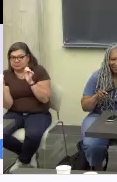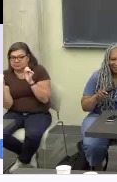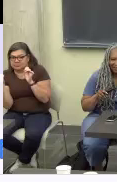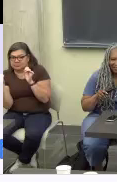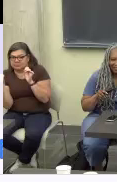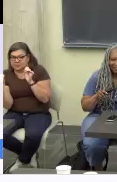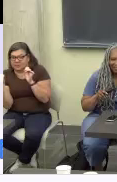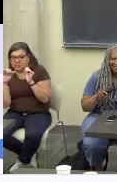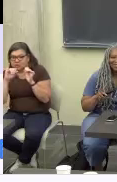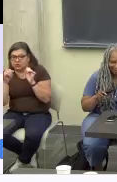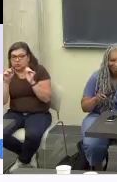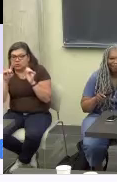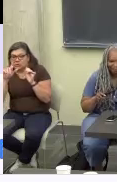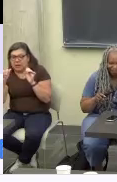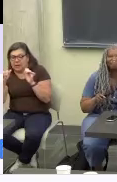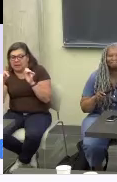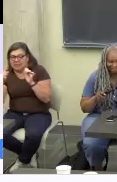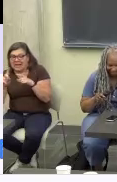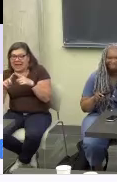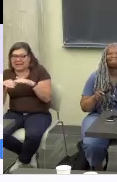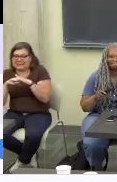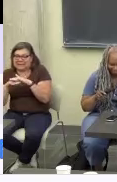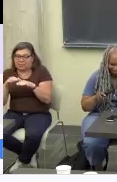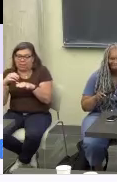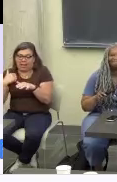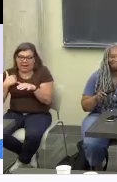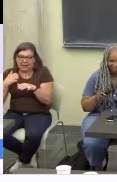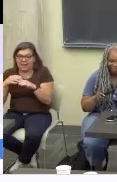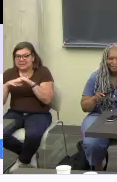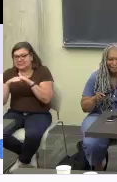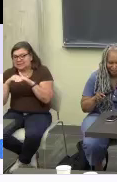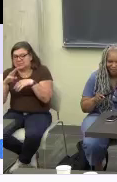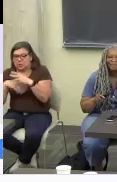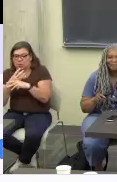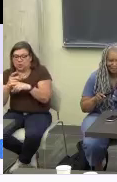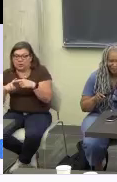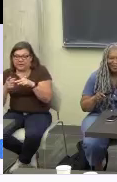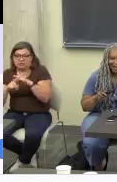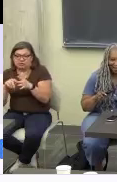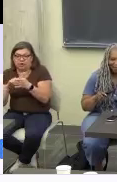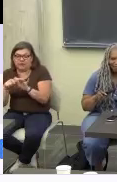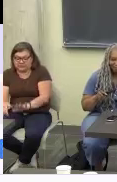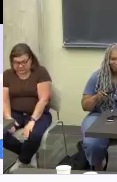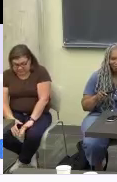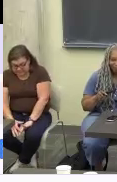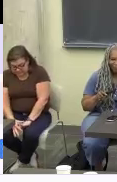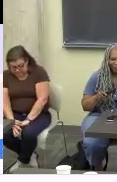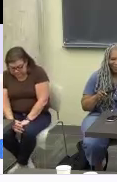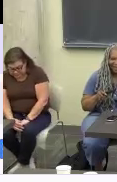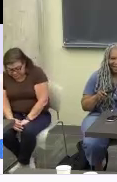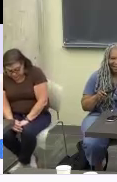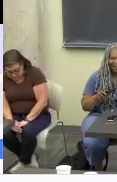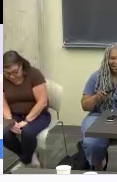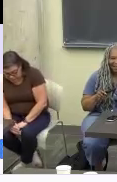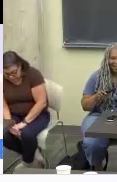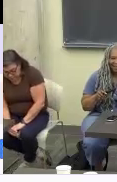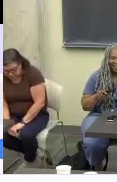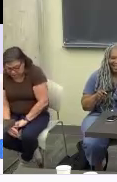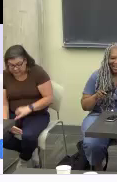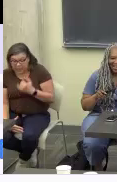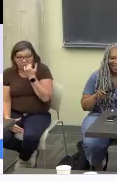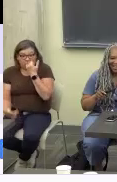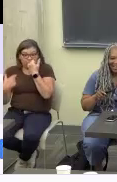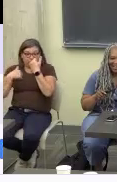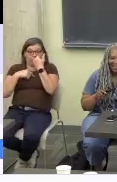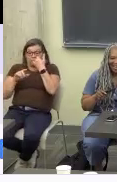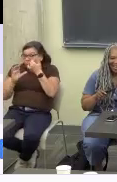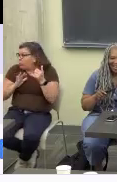Muta and Athena and successful Canada world that really got it started. We just said yeah